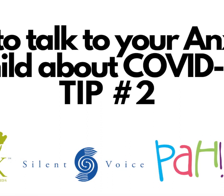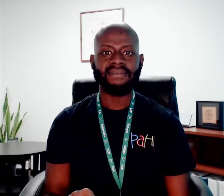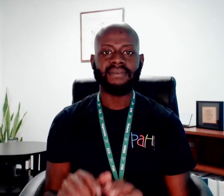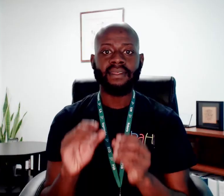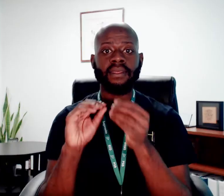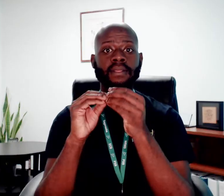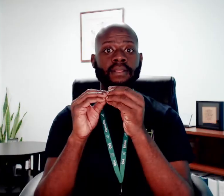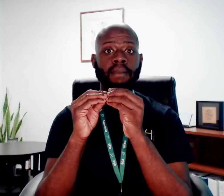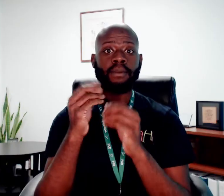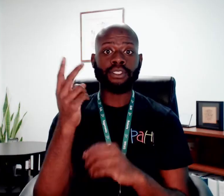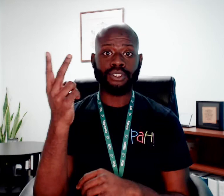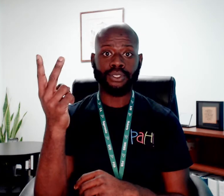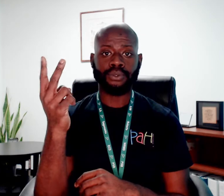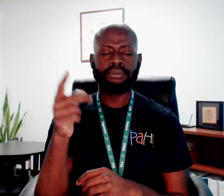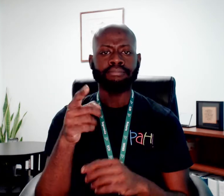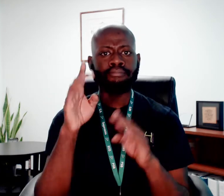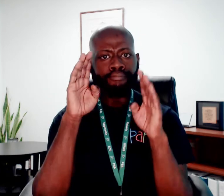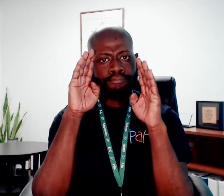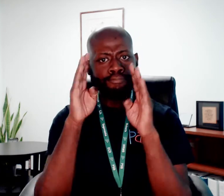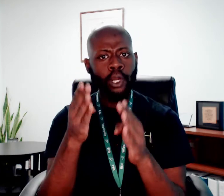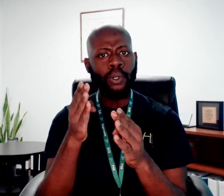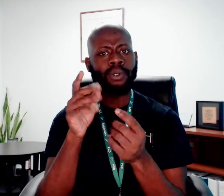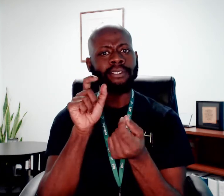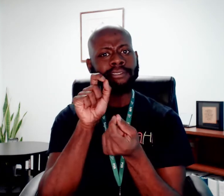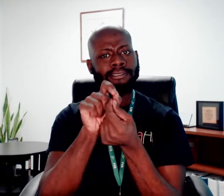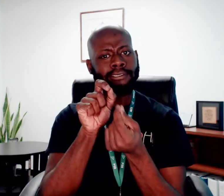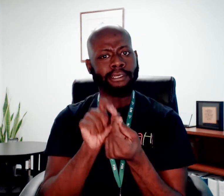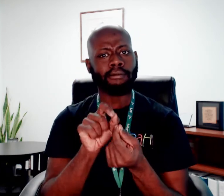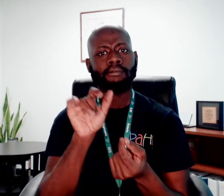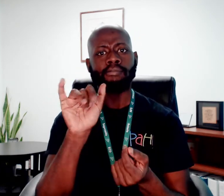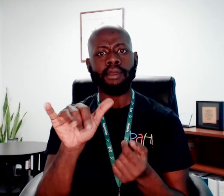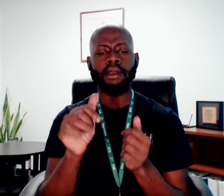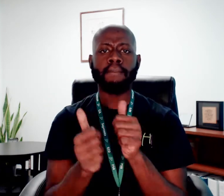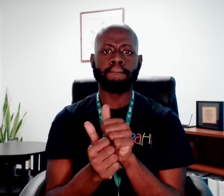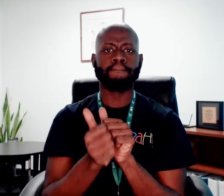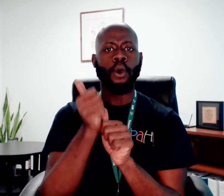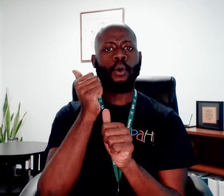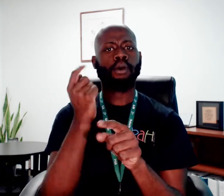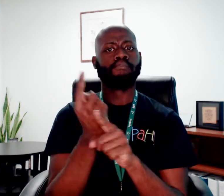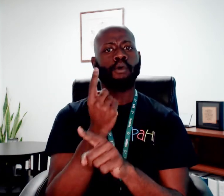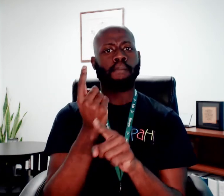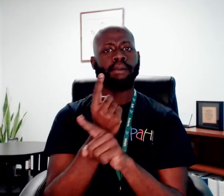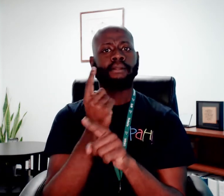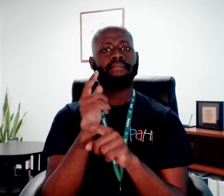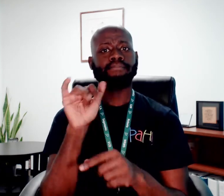Tip #2 Focus on the details that are most relevant and/or things